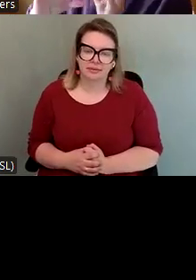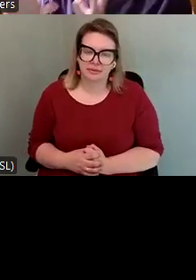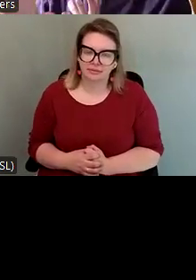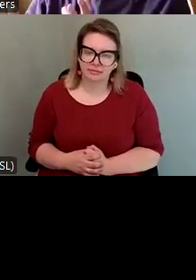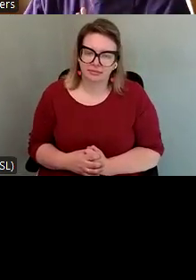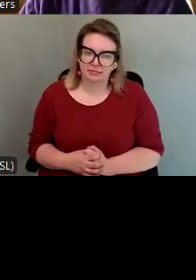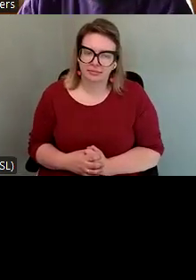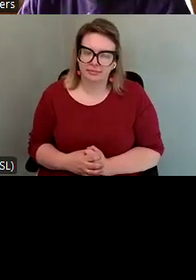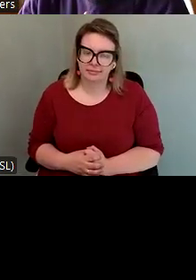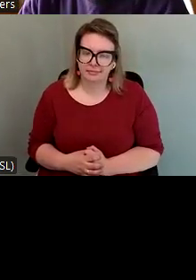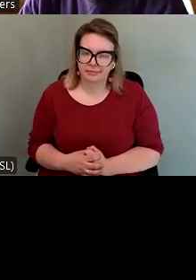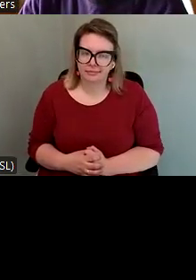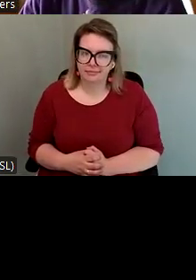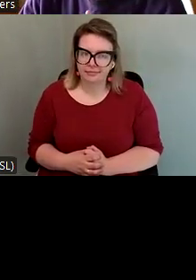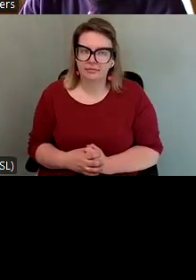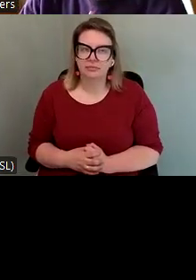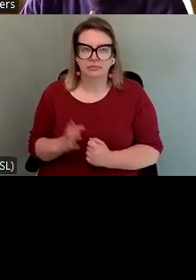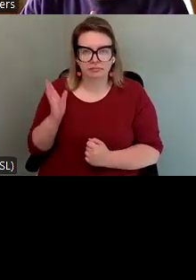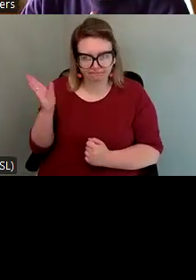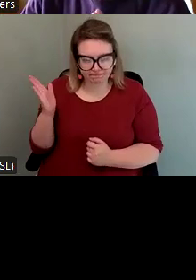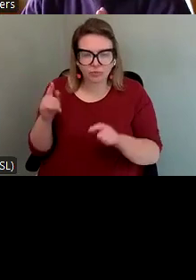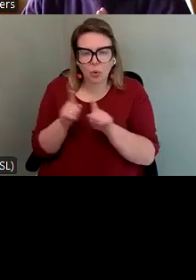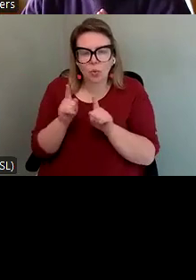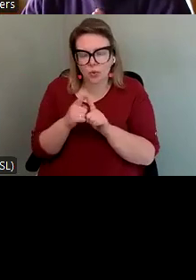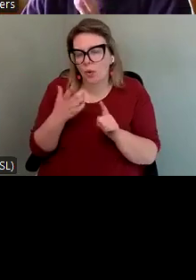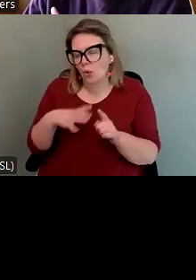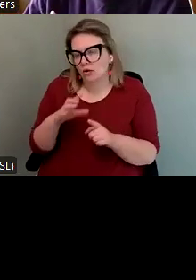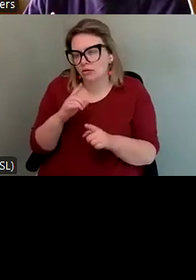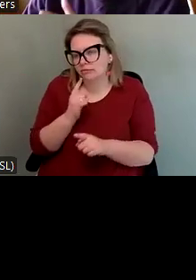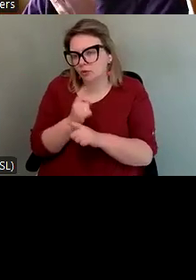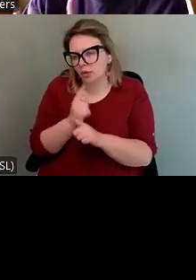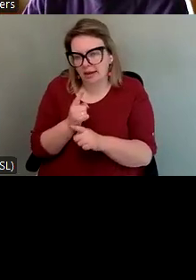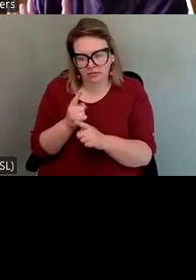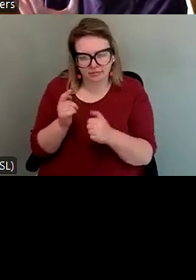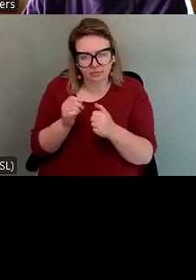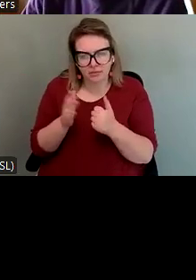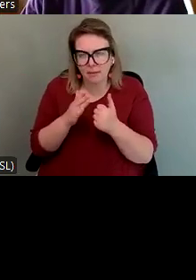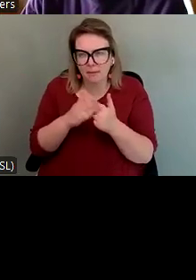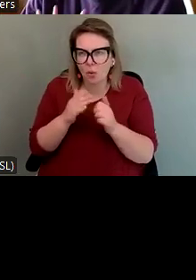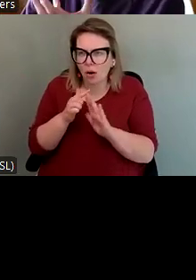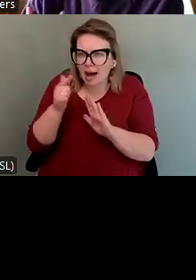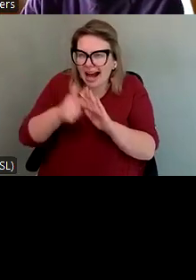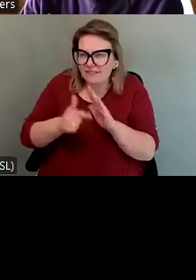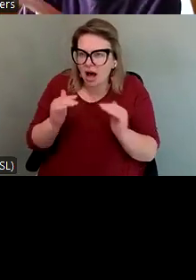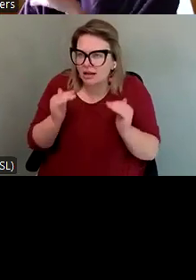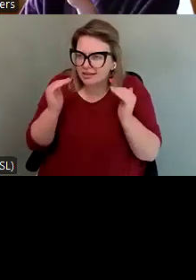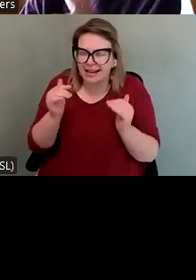Alongside those things, I'm just going to talk about a more advanced thing. I know this is a beginner's session, and we're just talking about marketing pixels